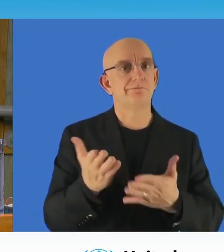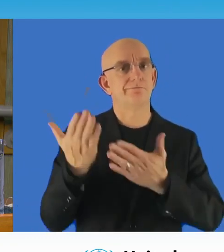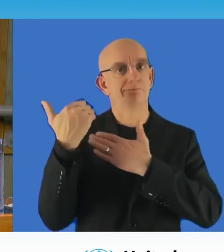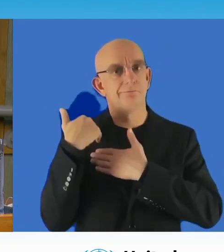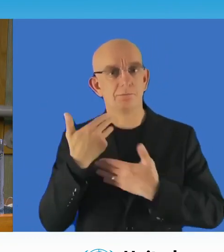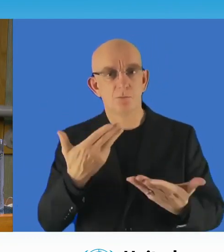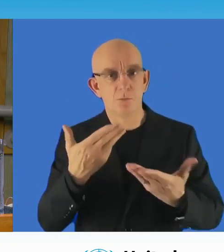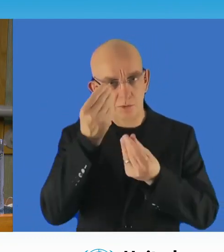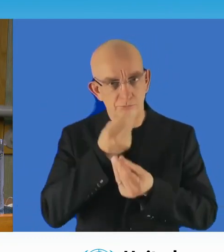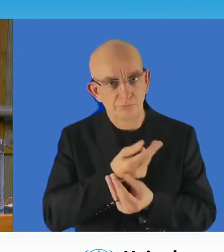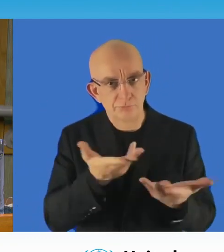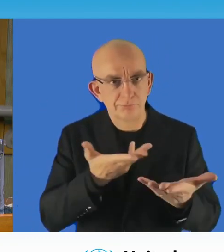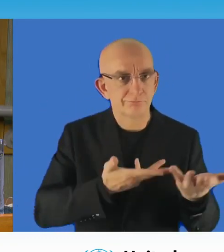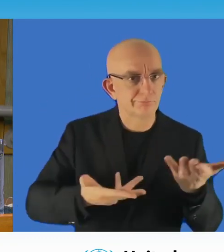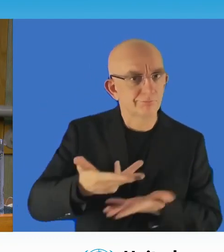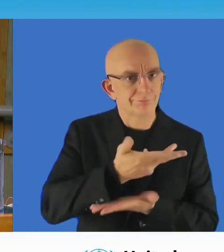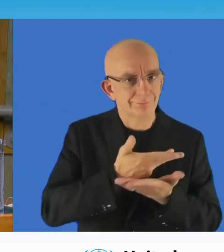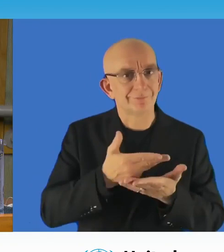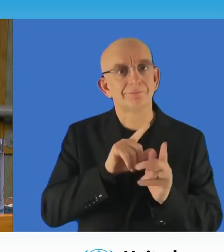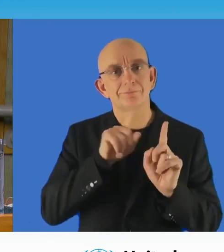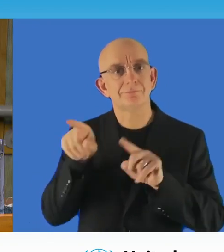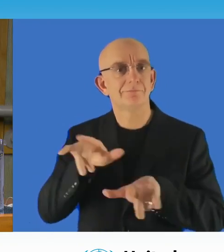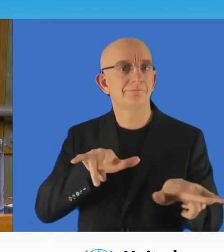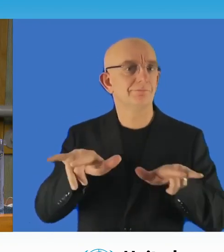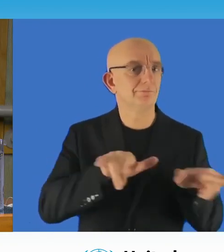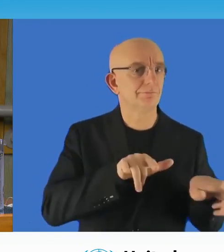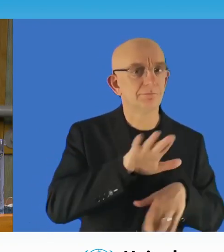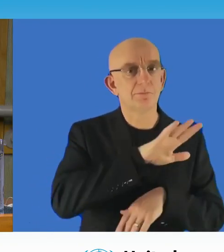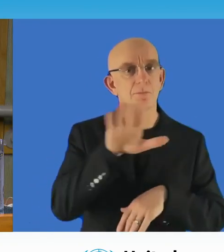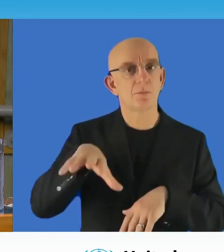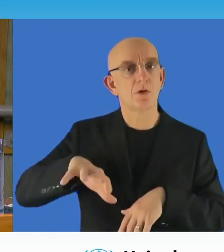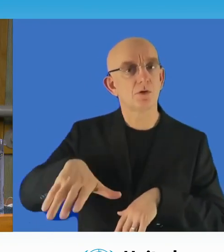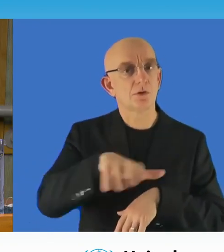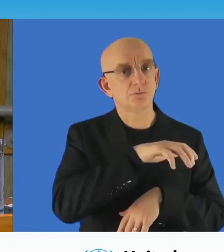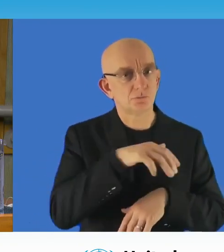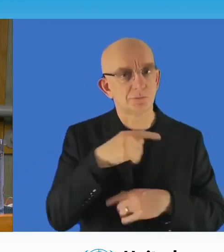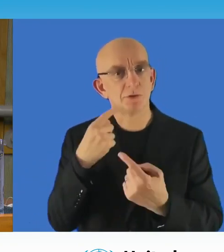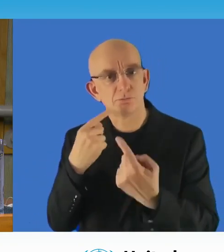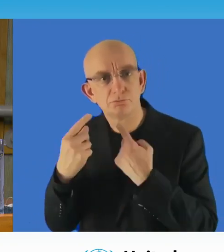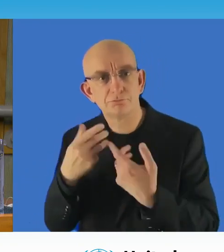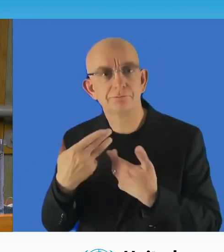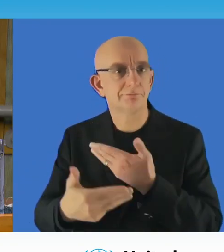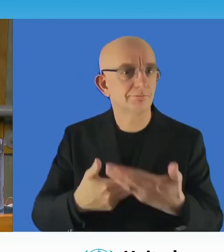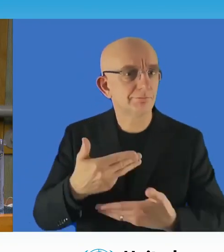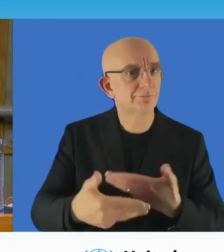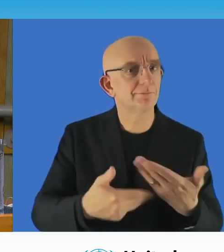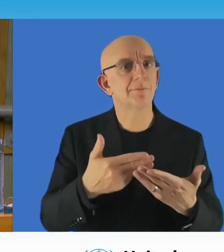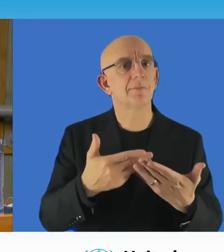innovative solutions can make that real difference in changing perceptions to accept that disability